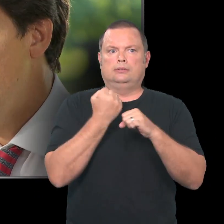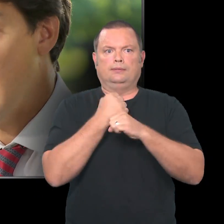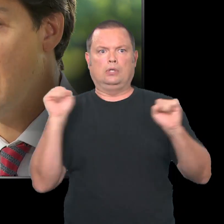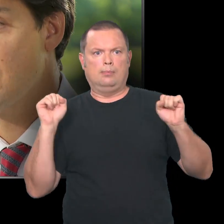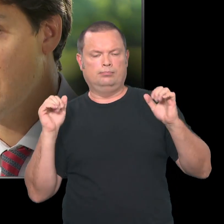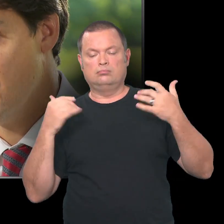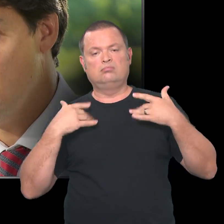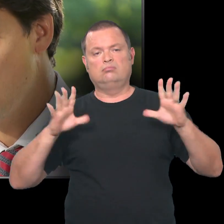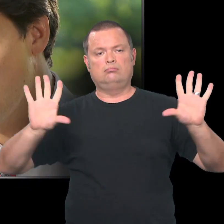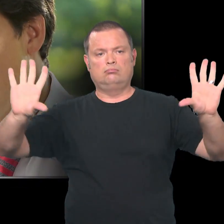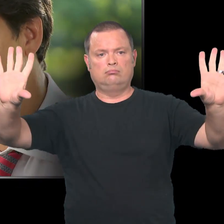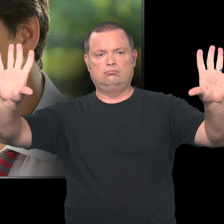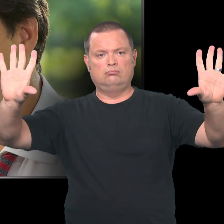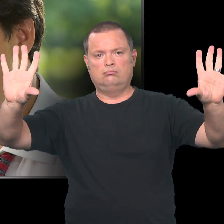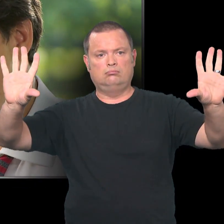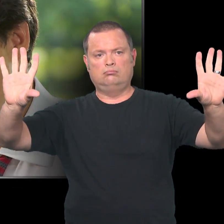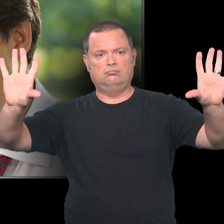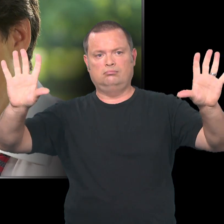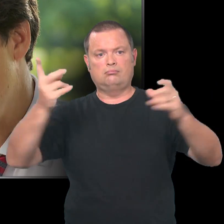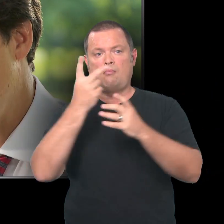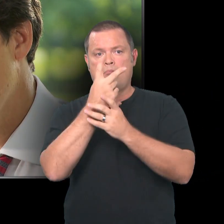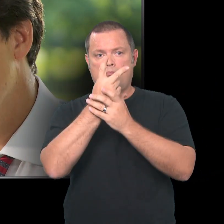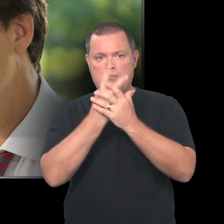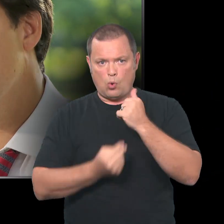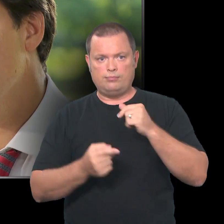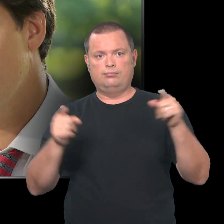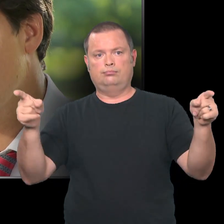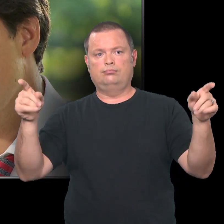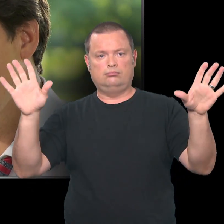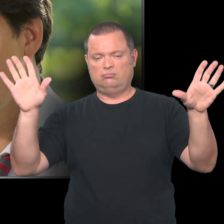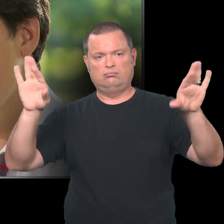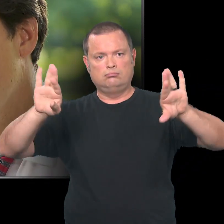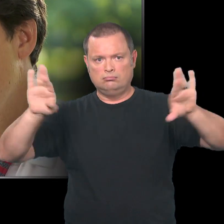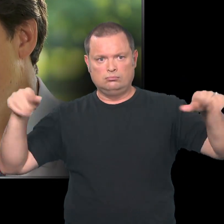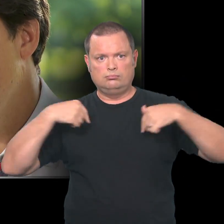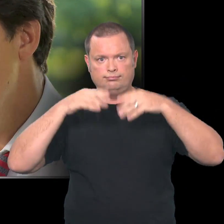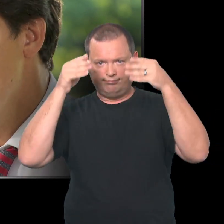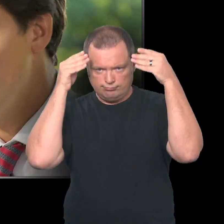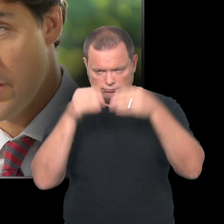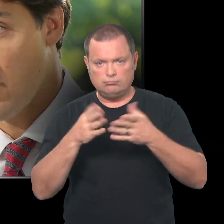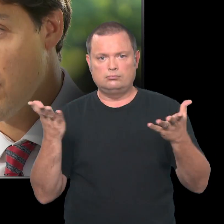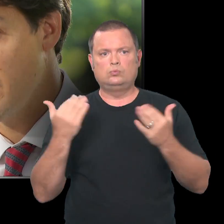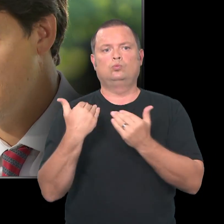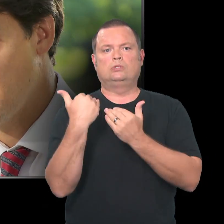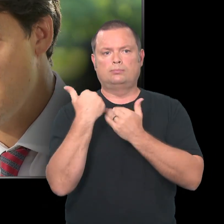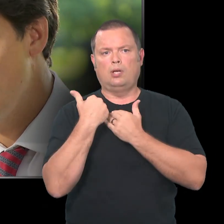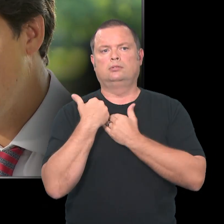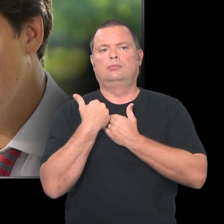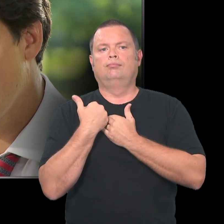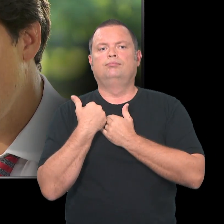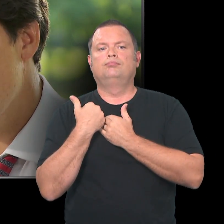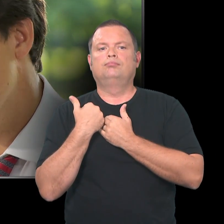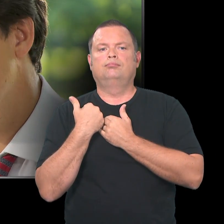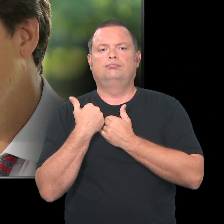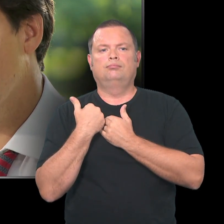for our rights and freedoms. I have said, no. We're going to do those both together, and we're going to do it in a responsible way.